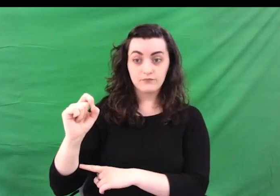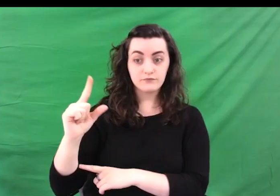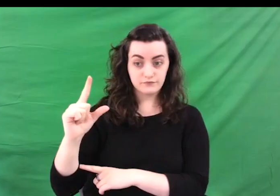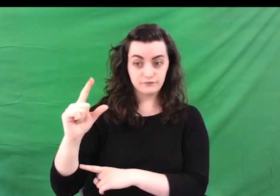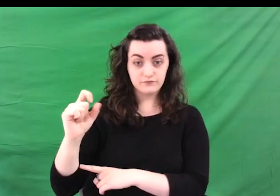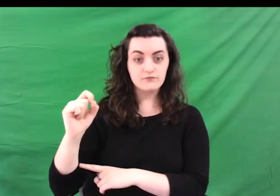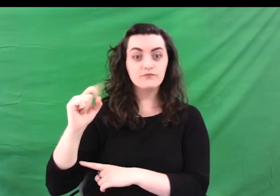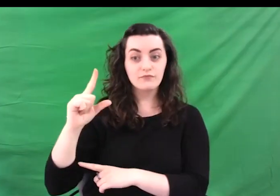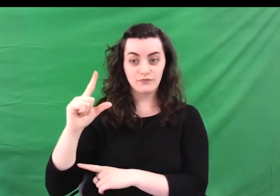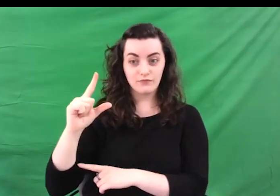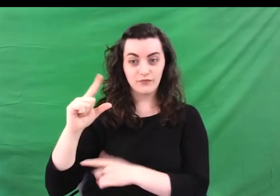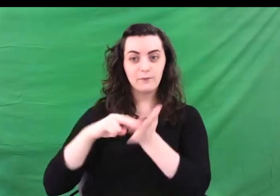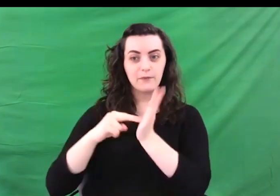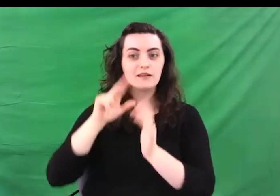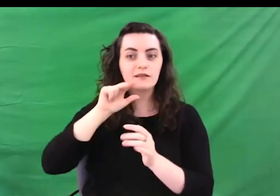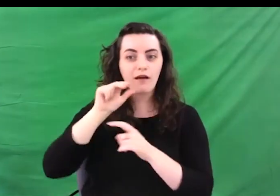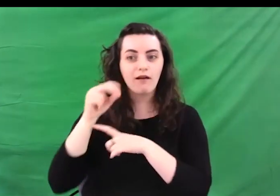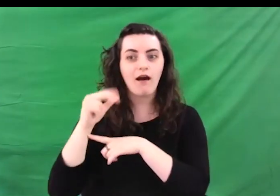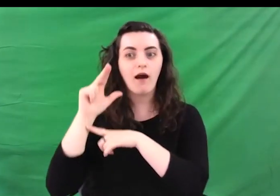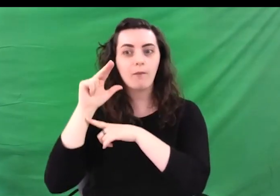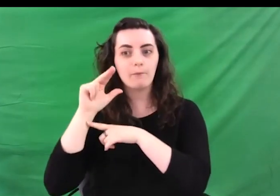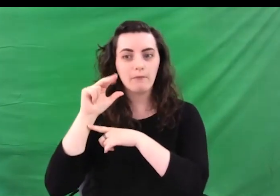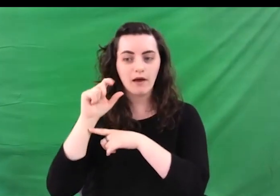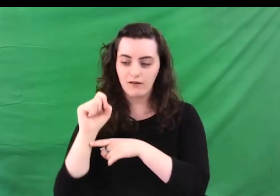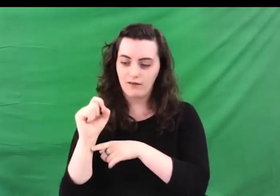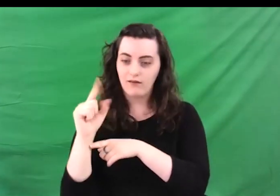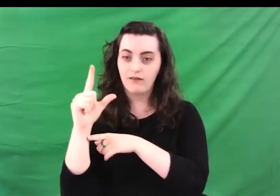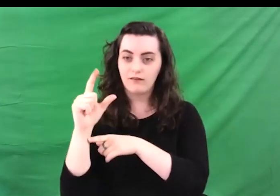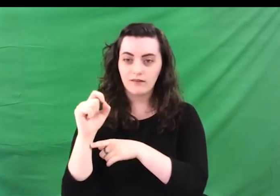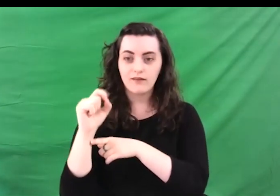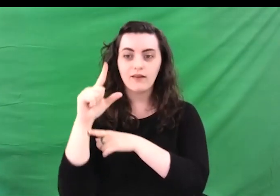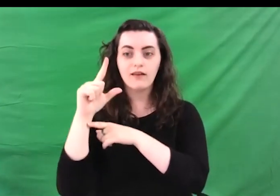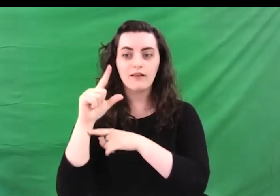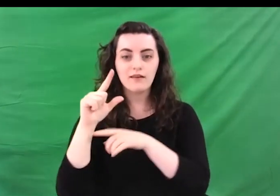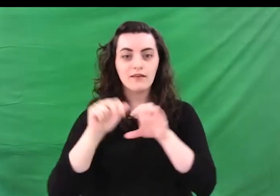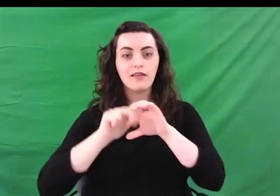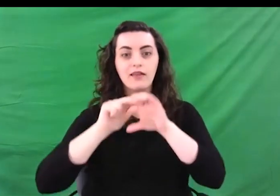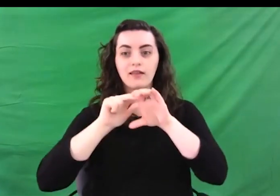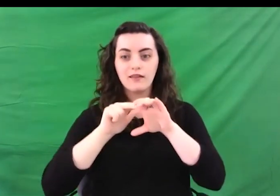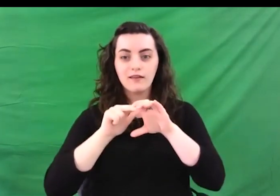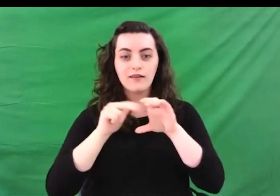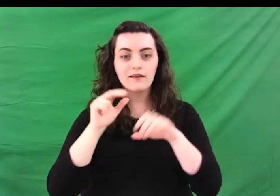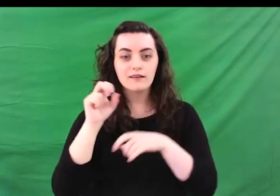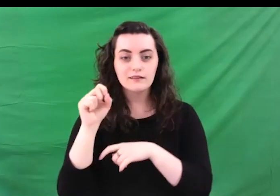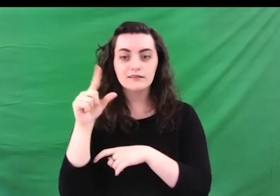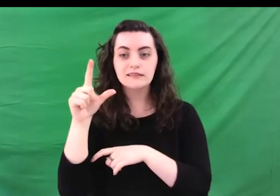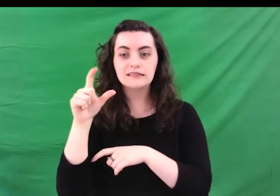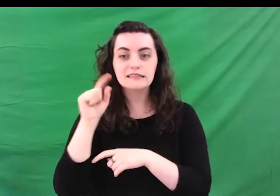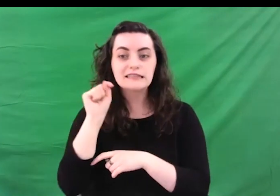and that helps the child think about that the tip of their tongue touching the roof of their mouth. "tt", "tt", "tt".